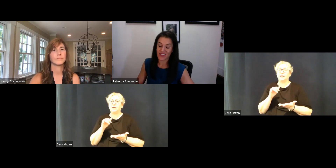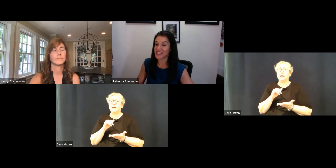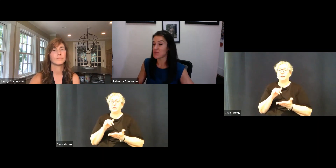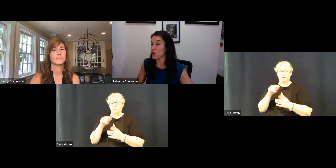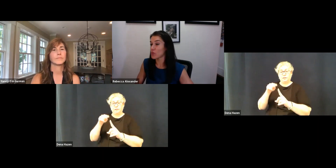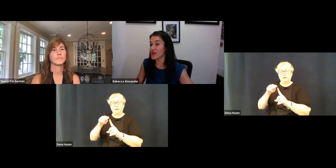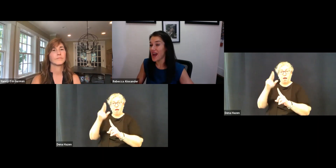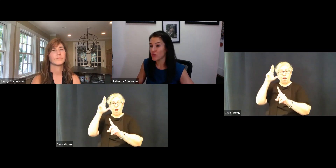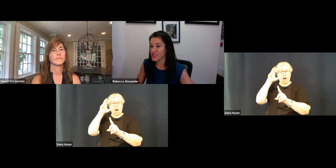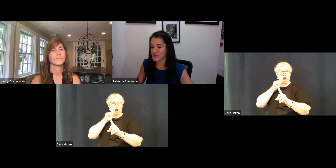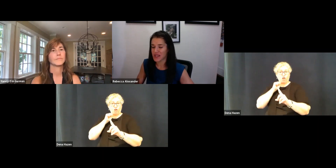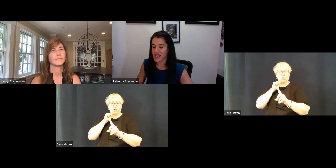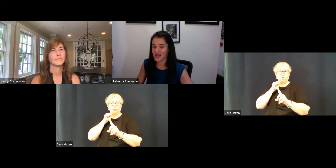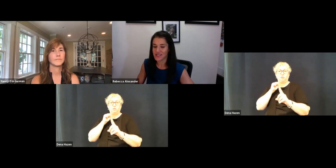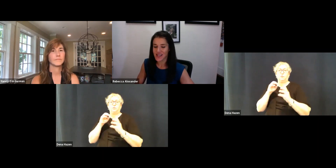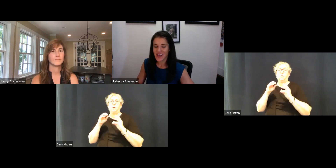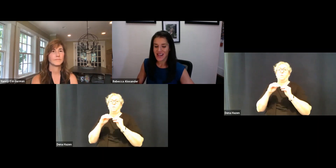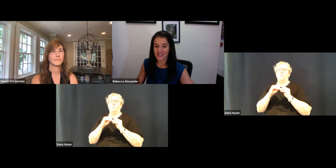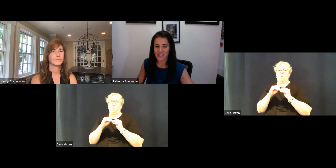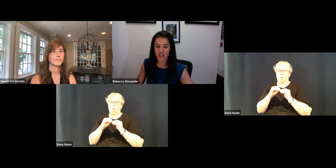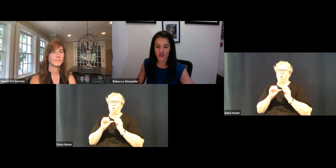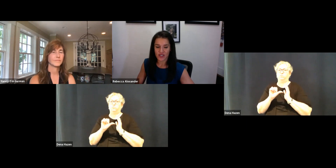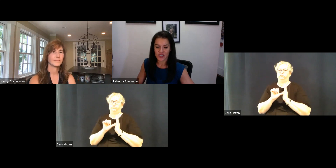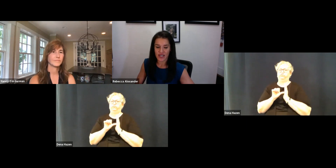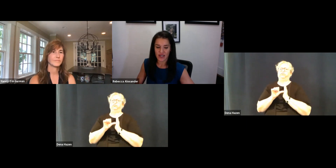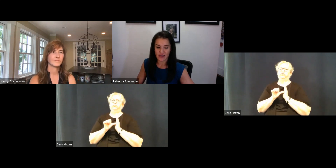I think it's more pronounced, because it's interesting